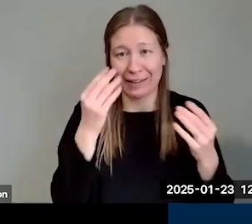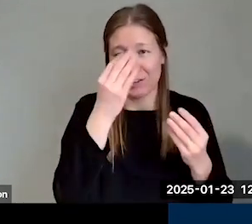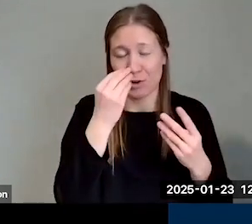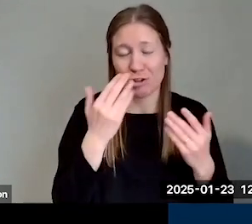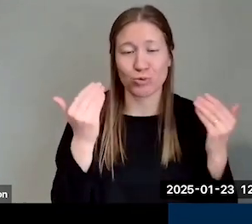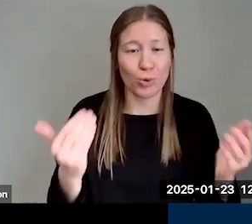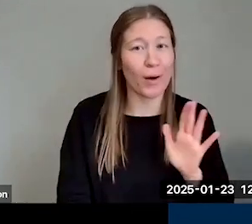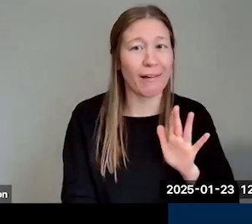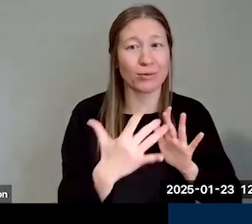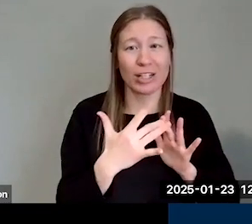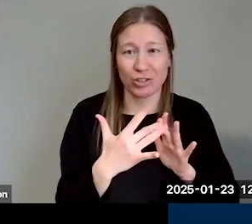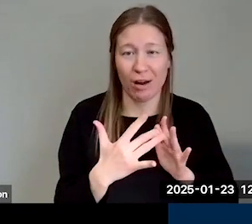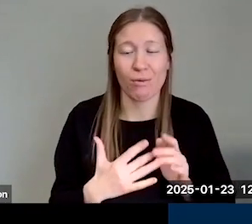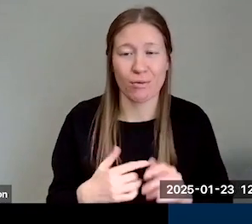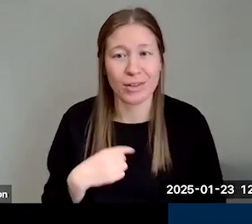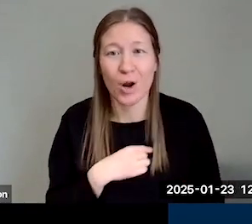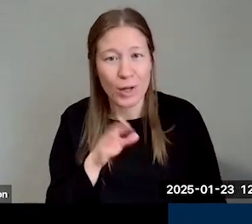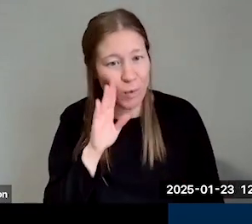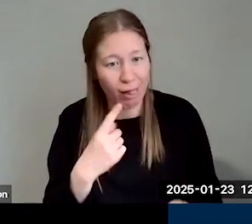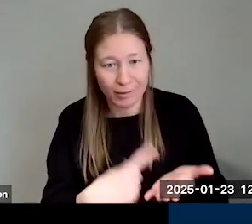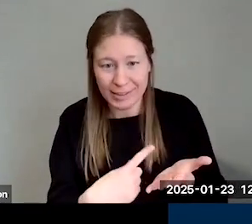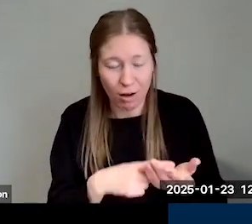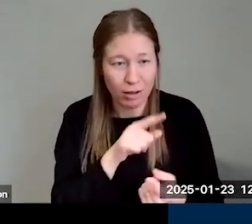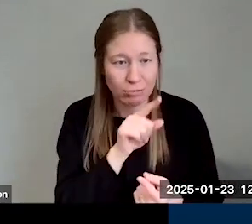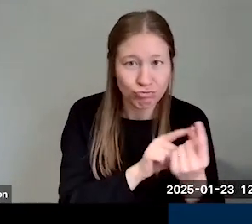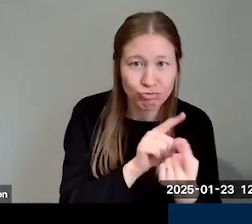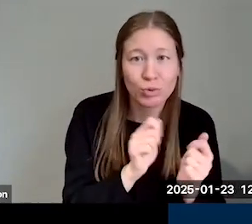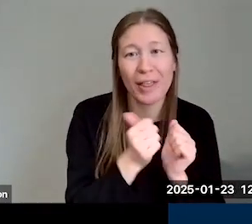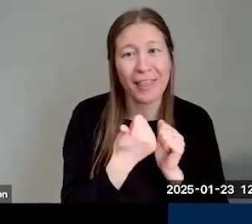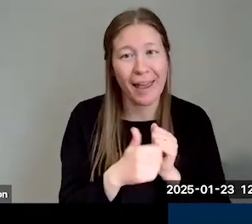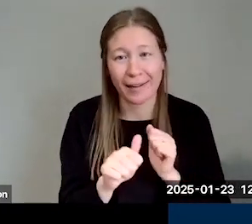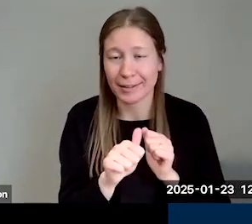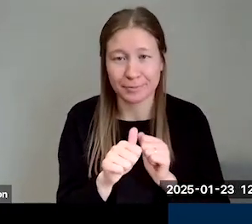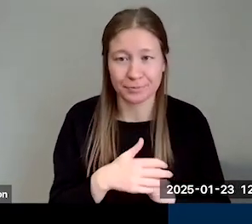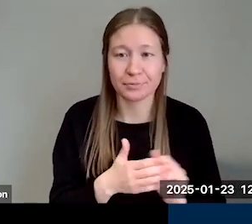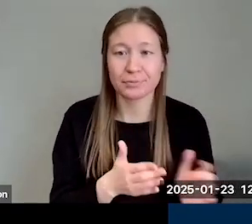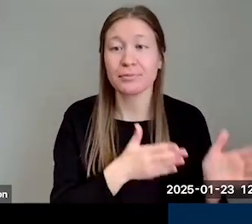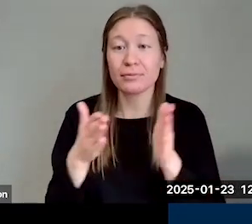We will consult with any employees or students. For supervisors, HR and instructors,